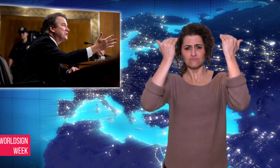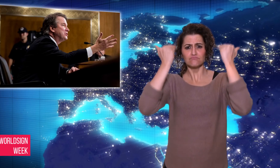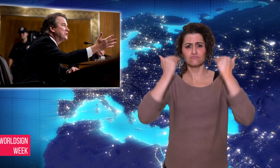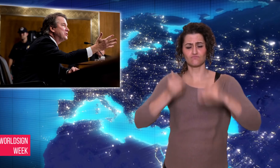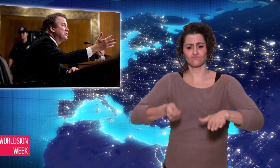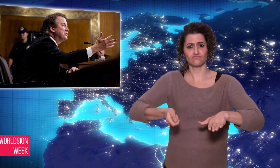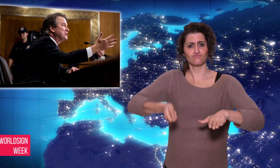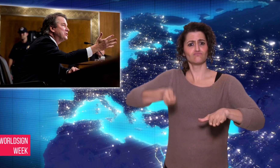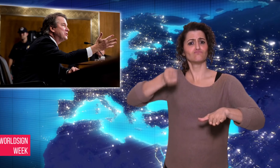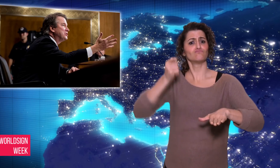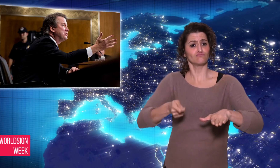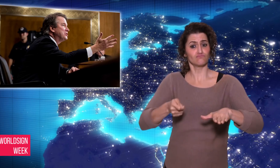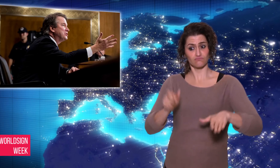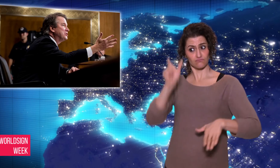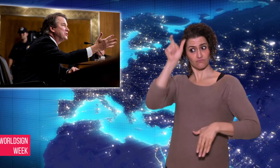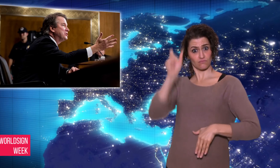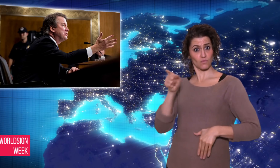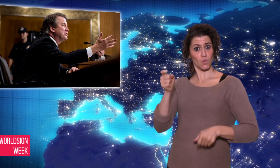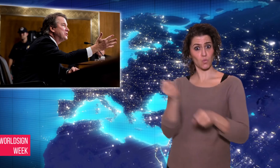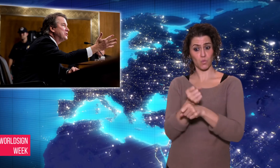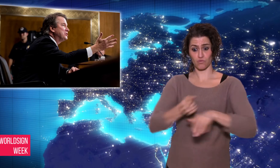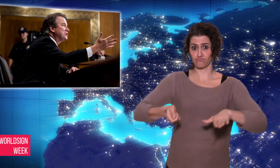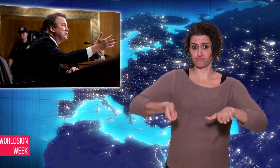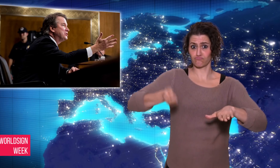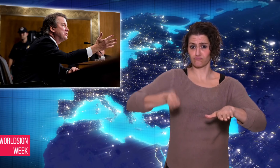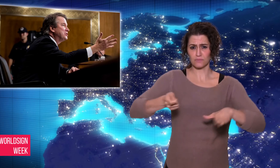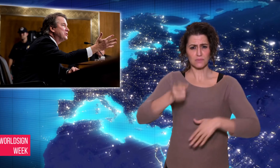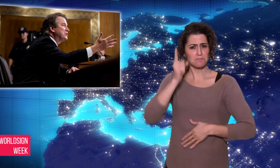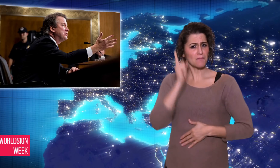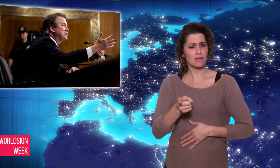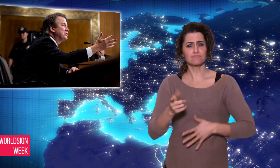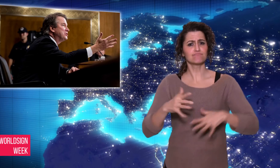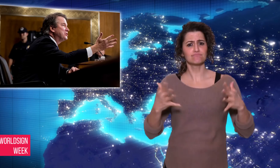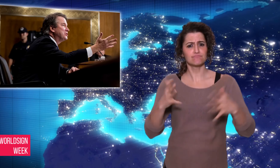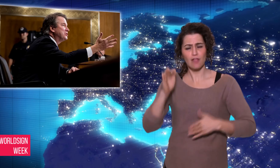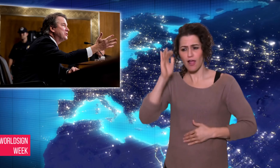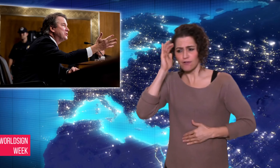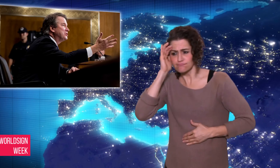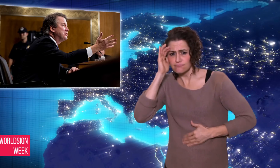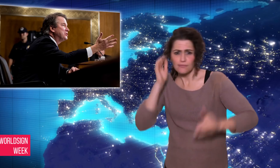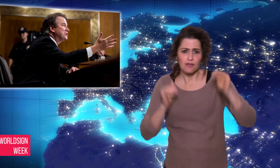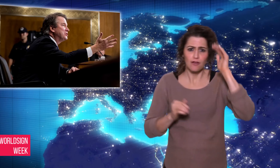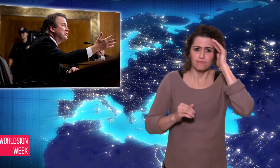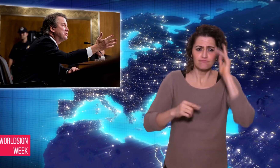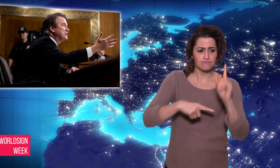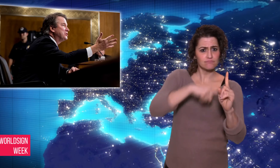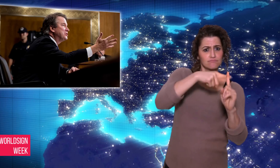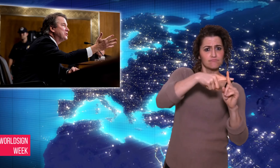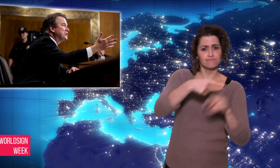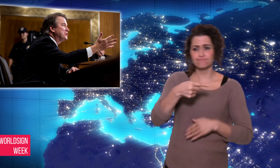Court judges to be impartial and